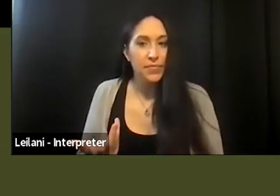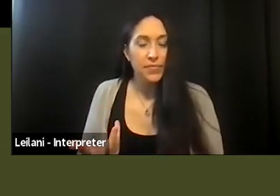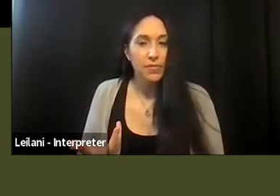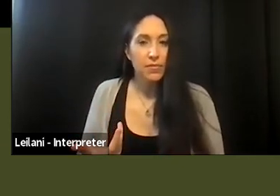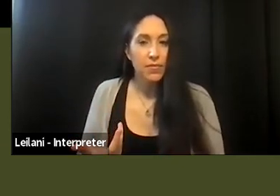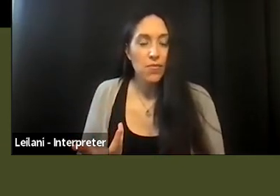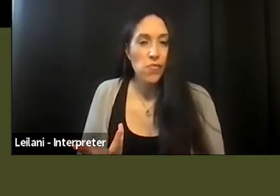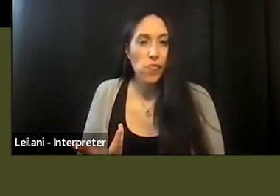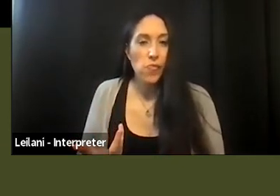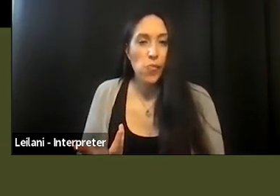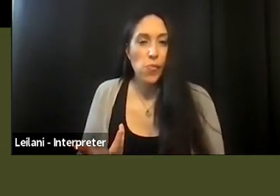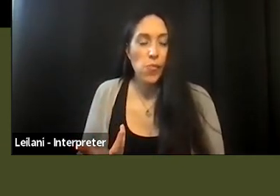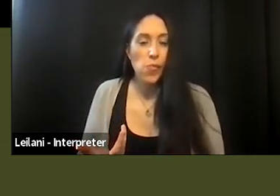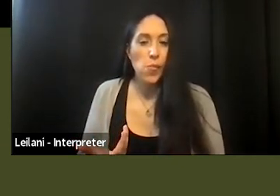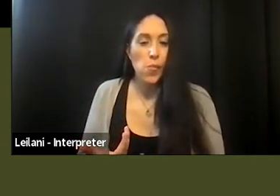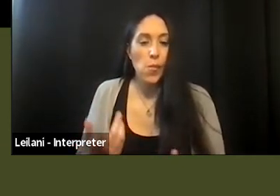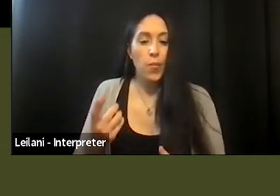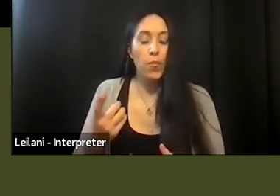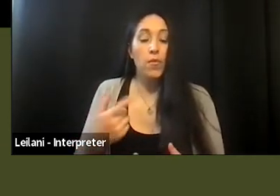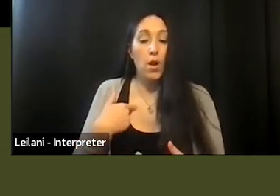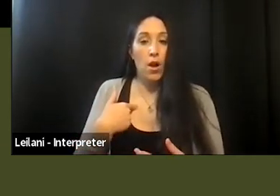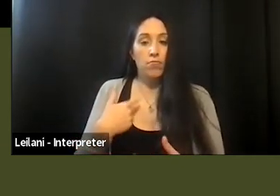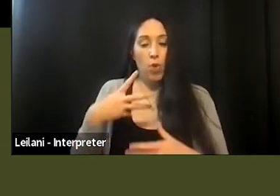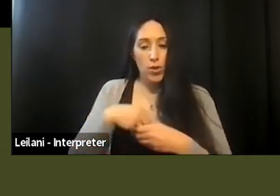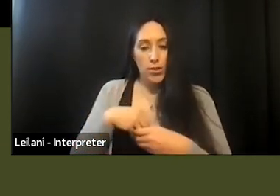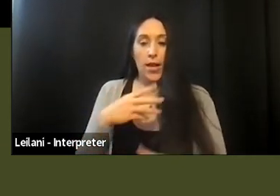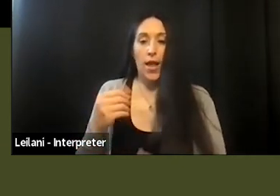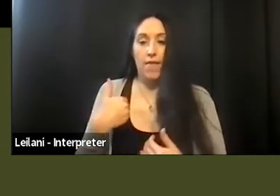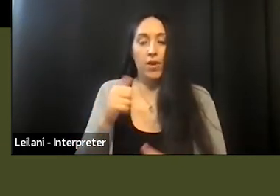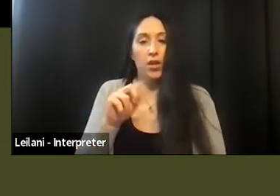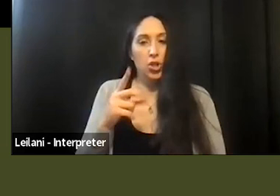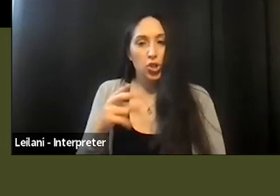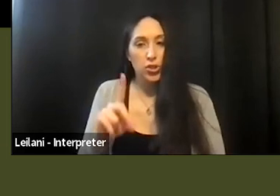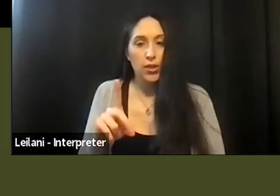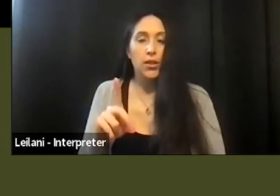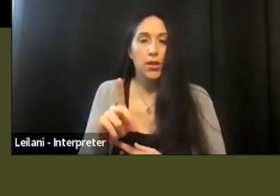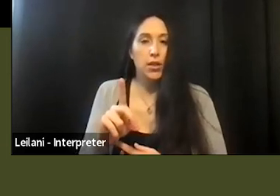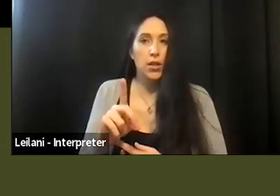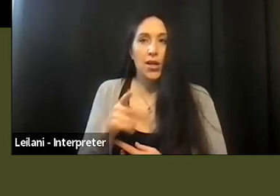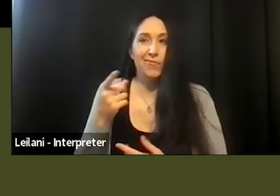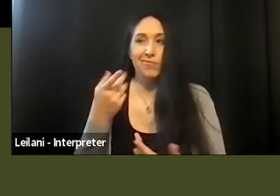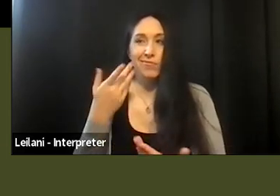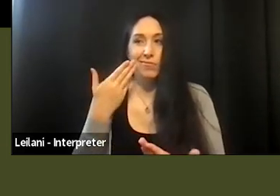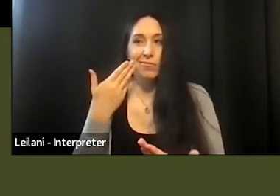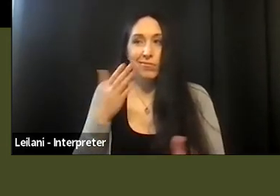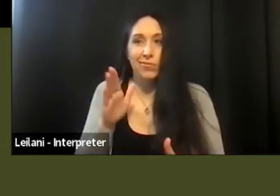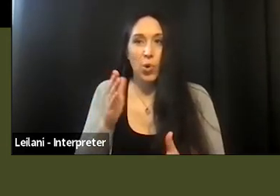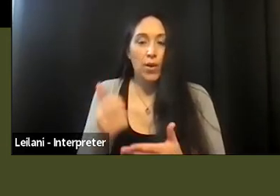because, you know, because I'm autistic and ADHD and I have anxiety or they don't have a text only option.